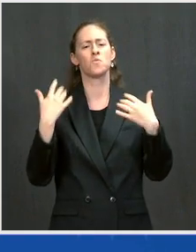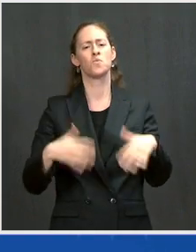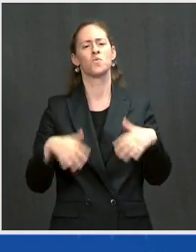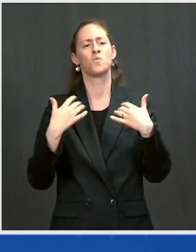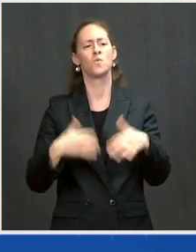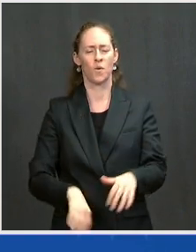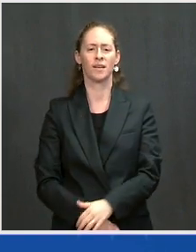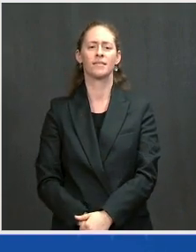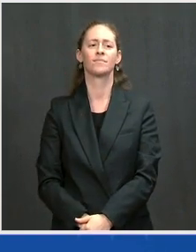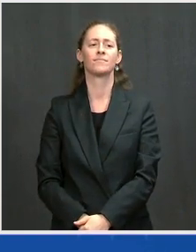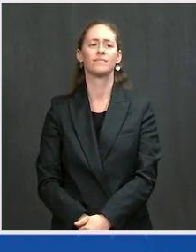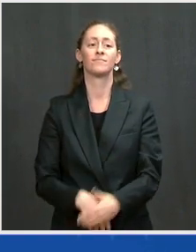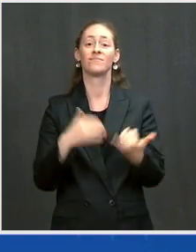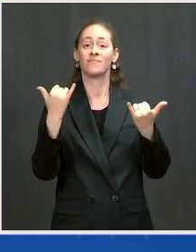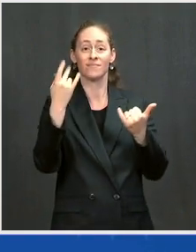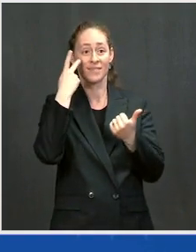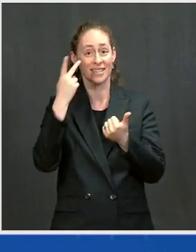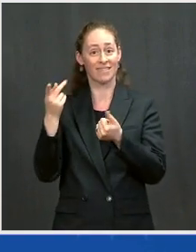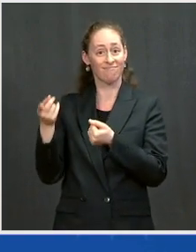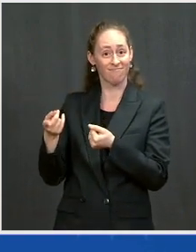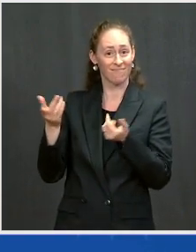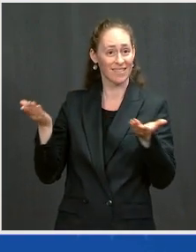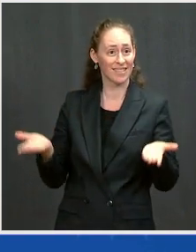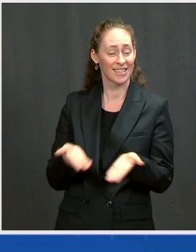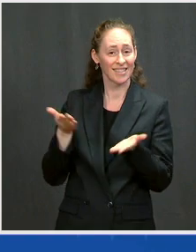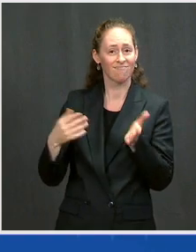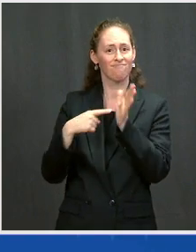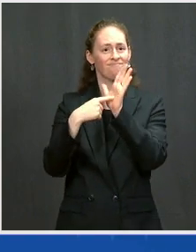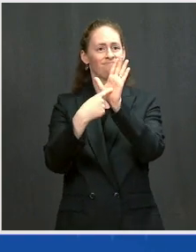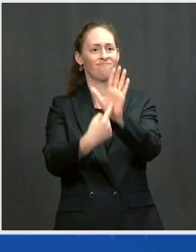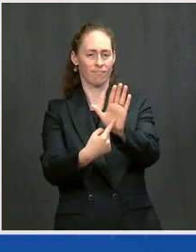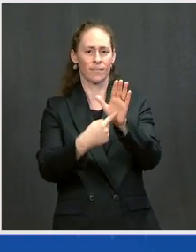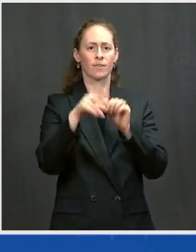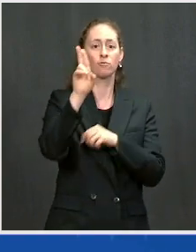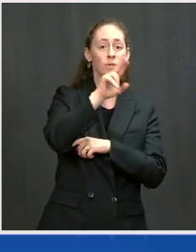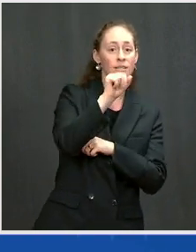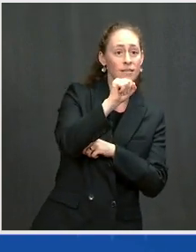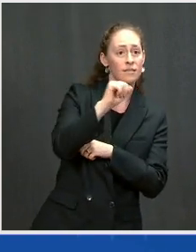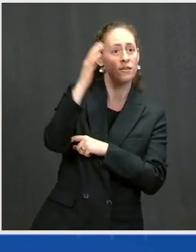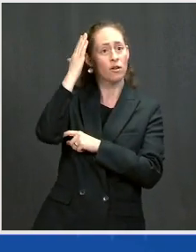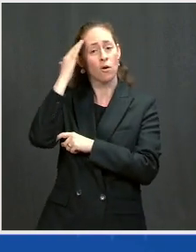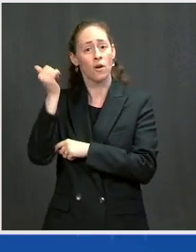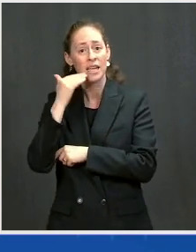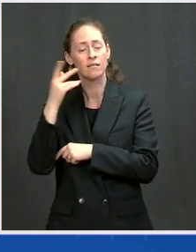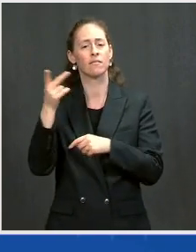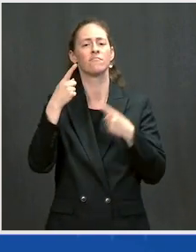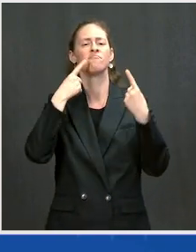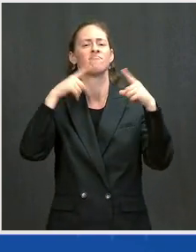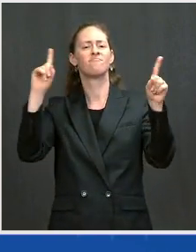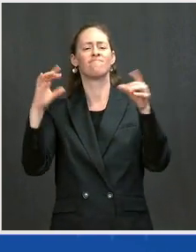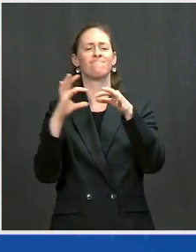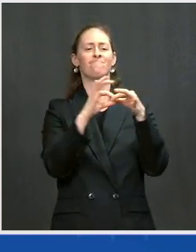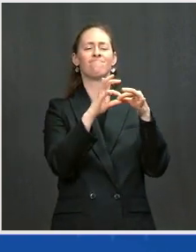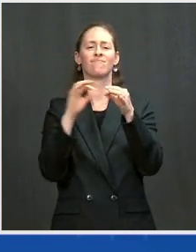both of them, in the decade since. And I’m joined by my wife, Jill, who is as excited about this event as I am.